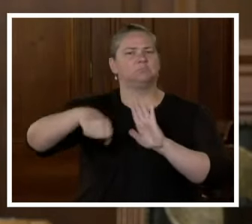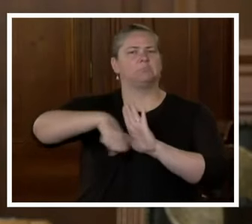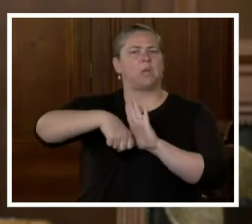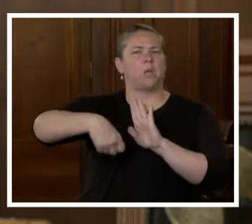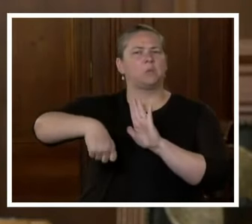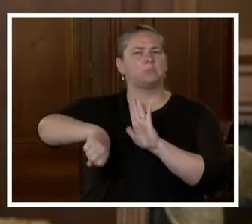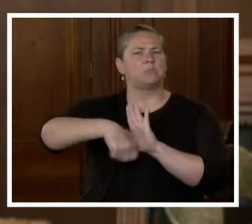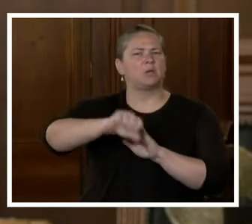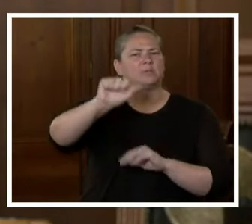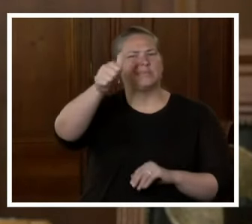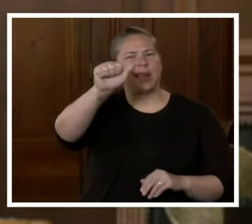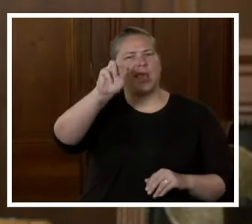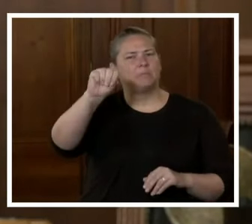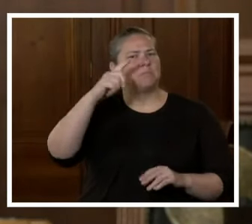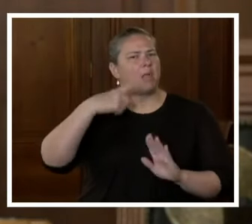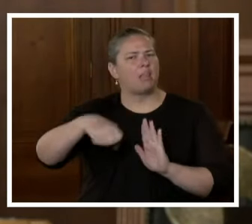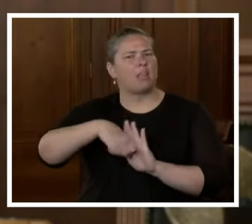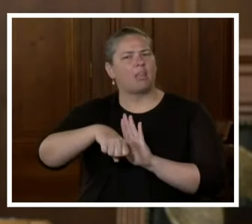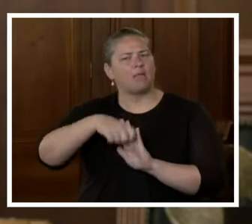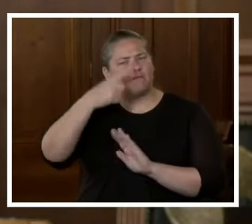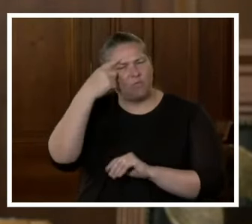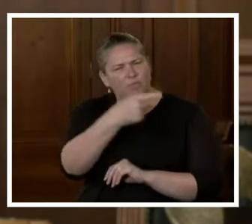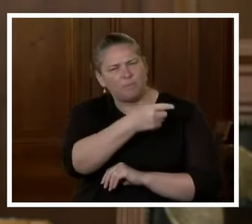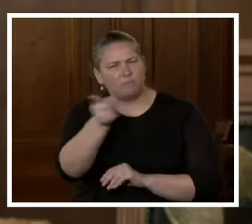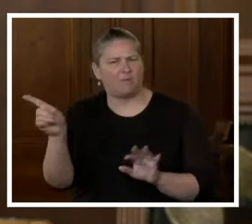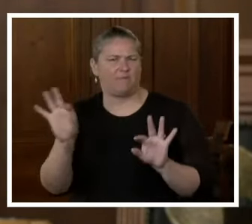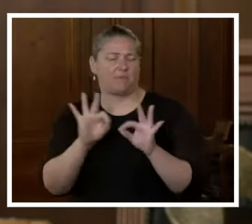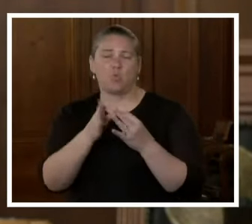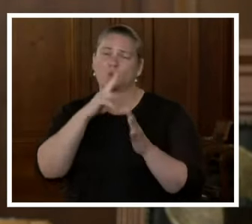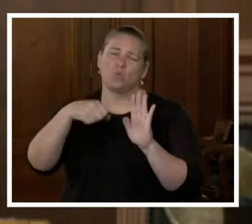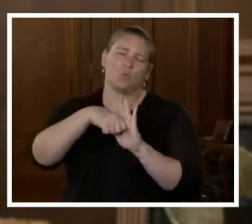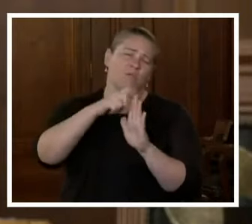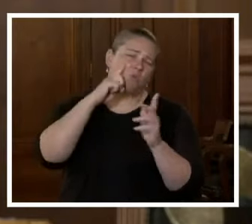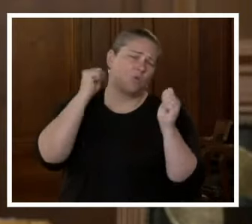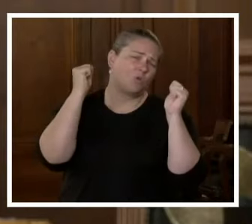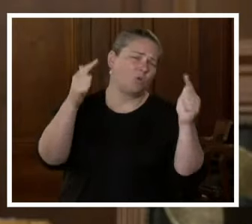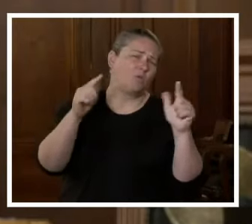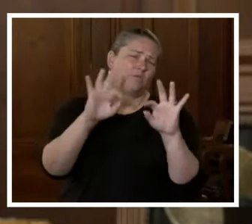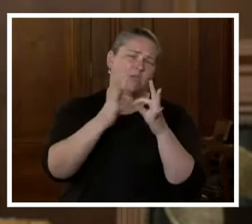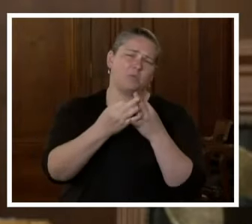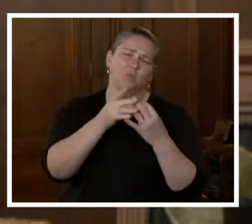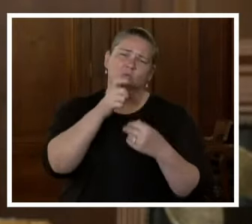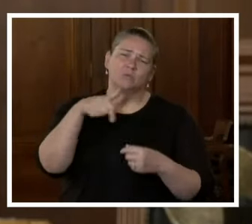LEAST SOME PLANS HERE IN THE COMING DAYS. LISTEN, WITH THE STATE AND THE